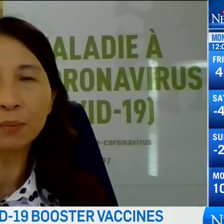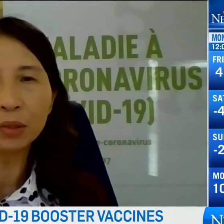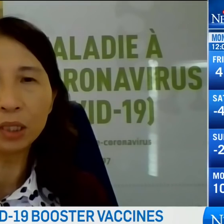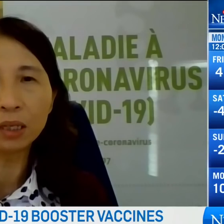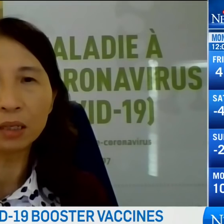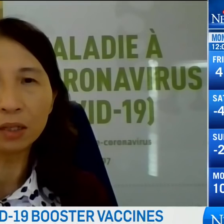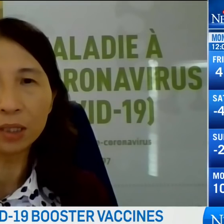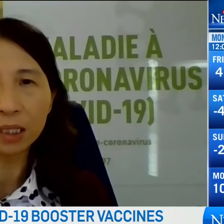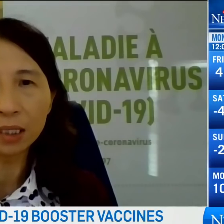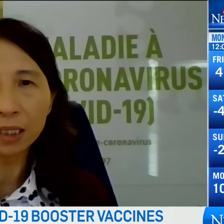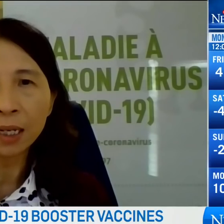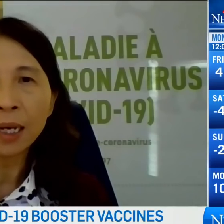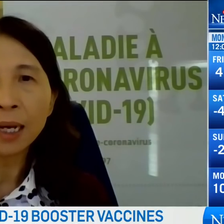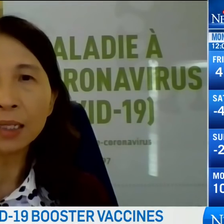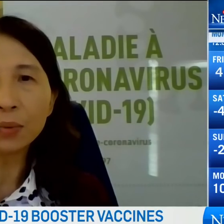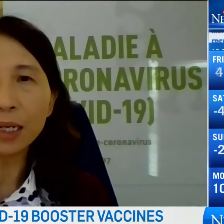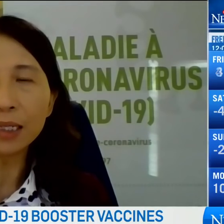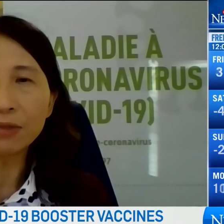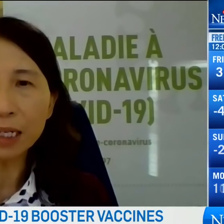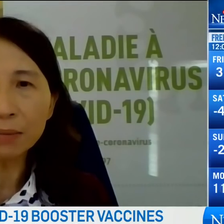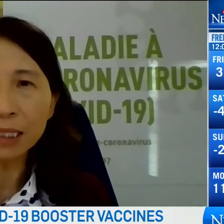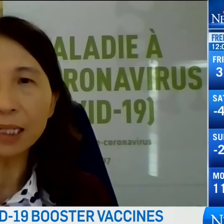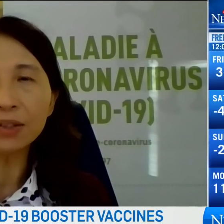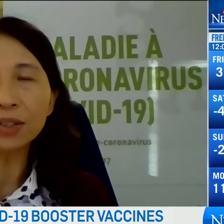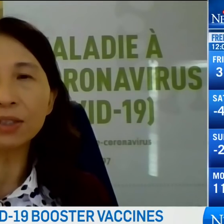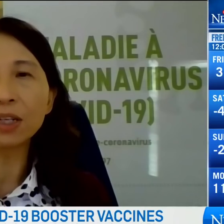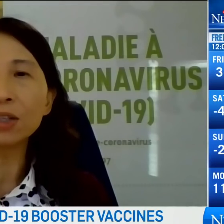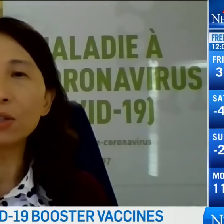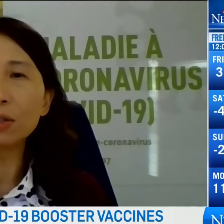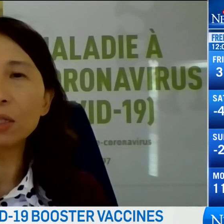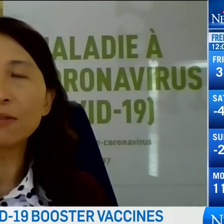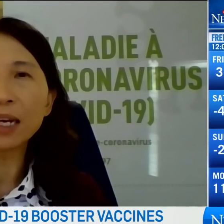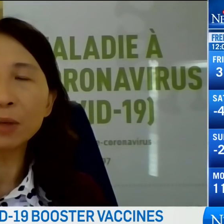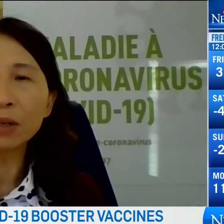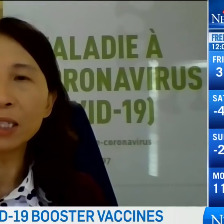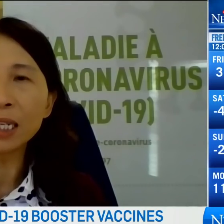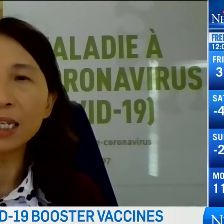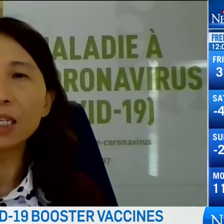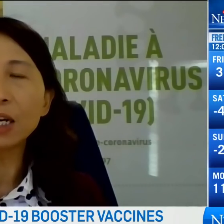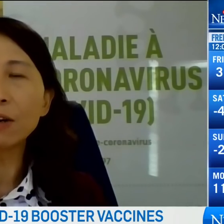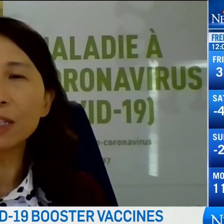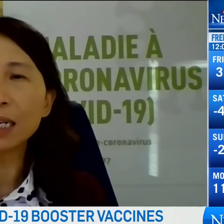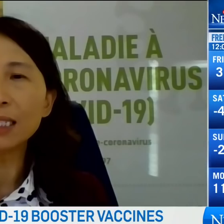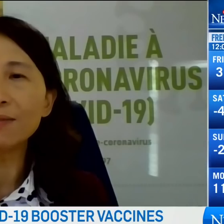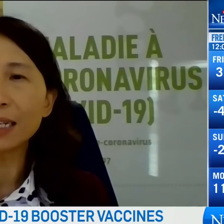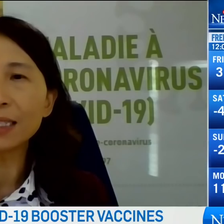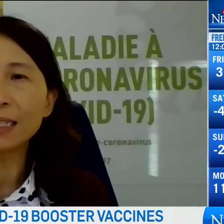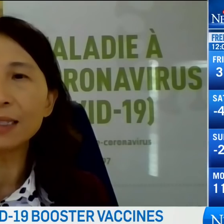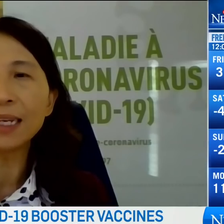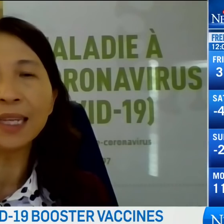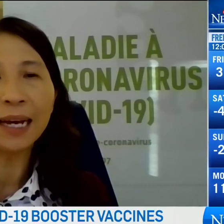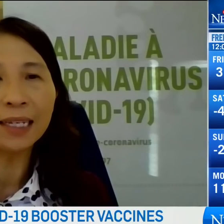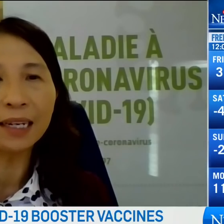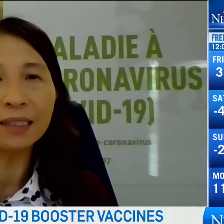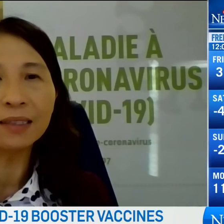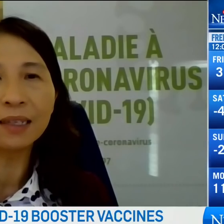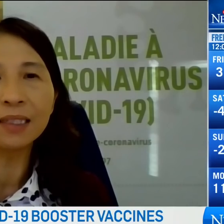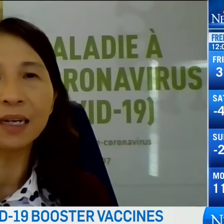TODAY, NACI UPDATED ADVICE ON COVID-19 mRNA VACCINE BOOSTER AS